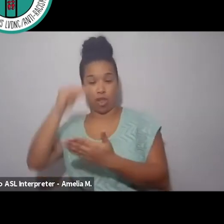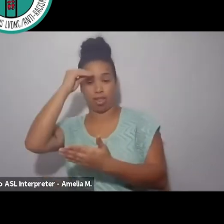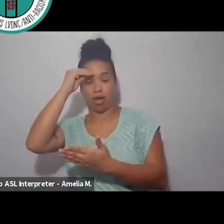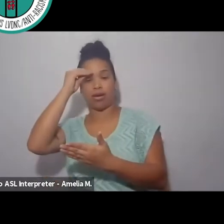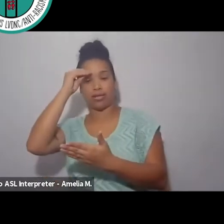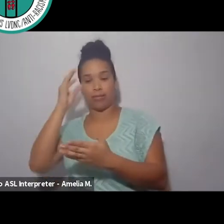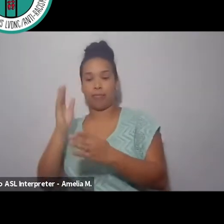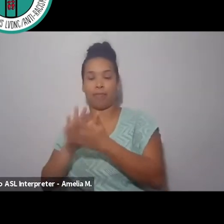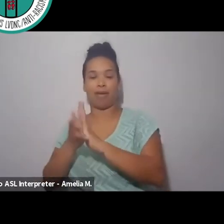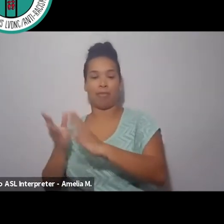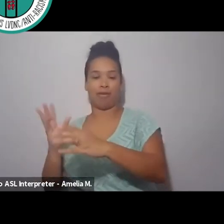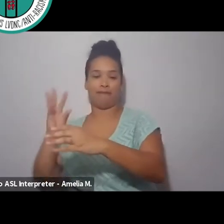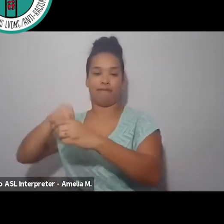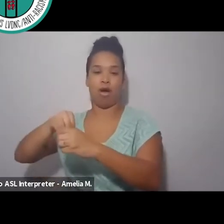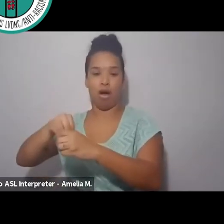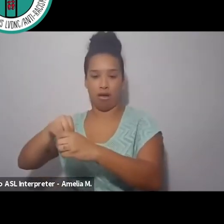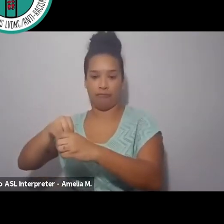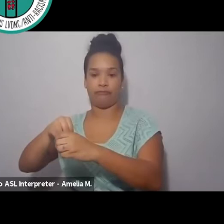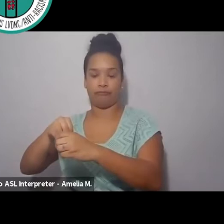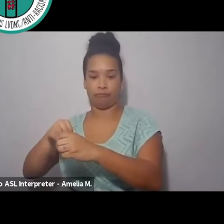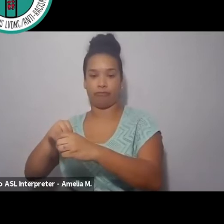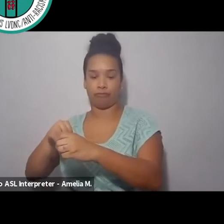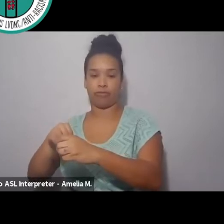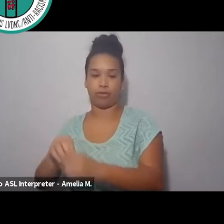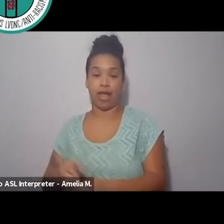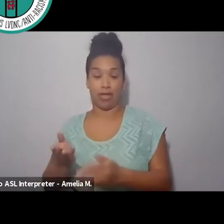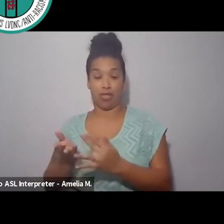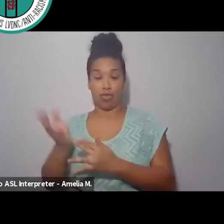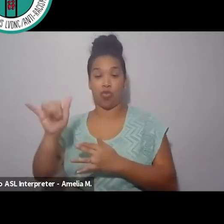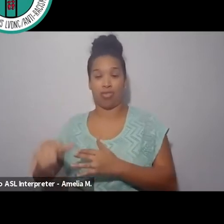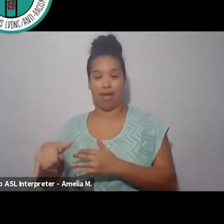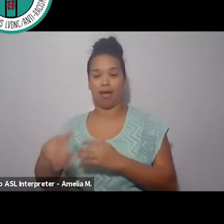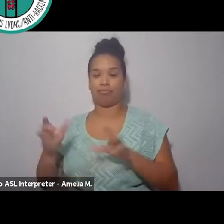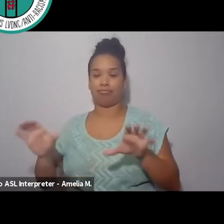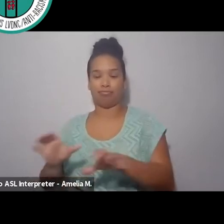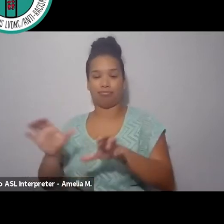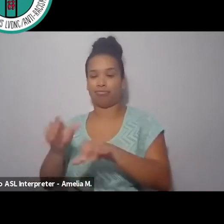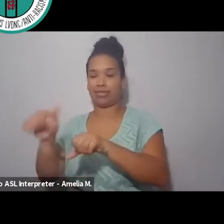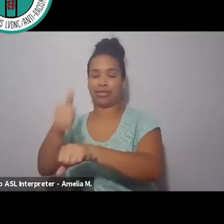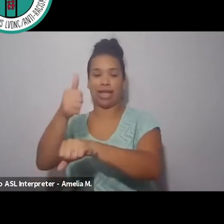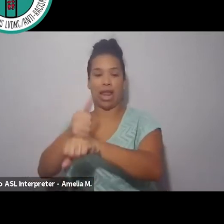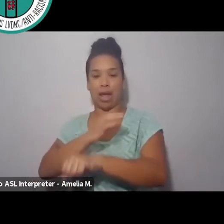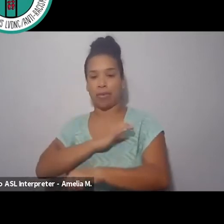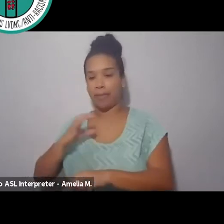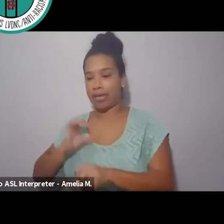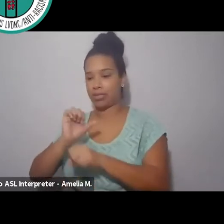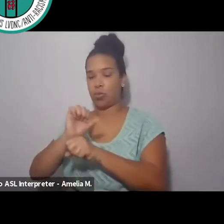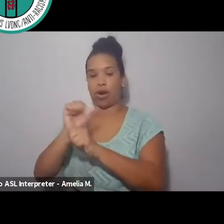get engaged in through that, taking up action building on committees, or working with your peers, is experiential learning